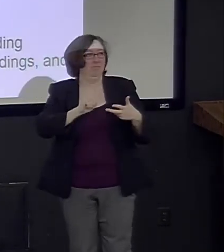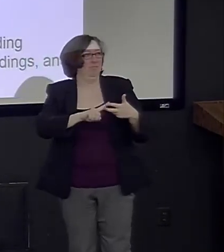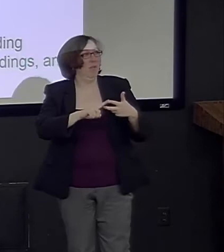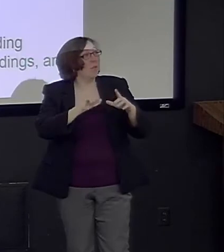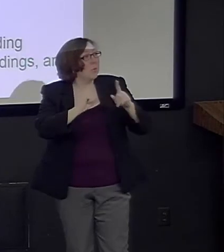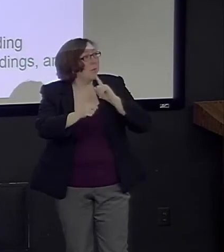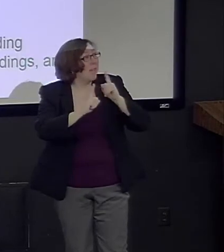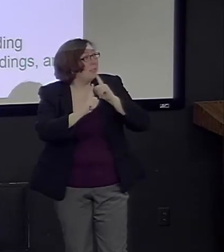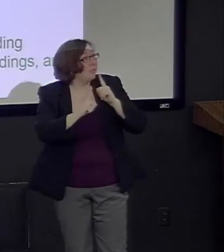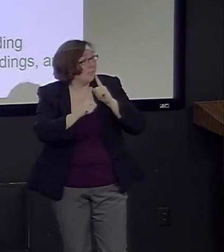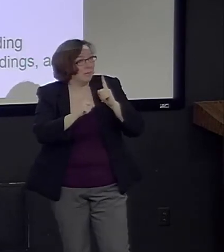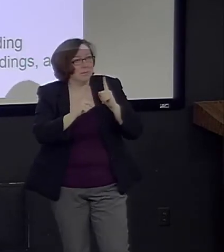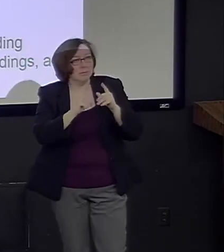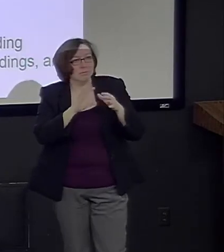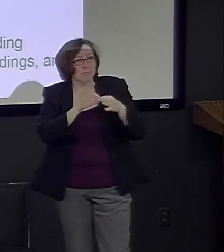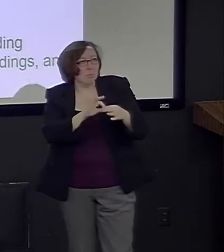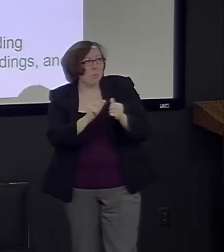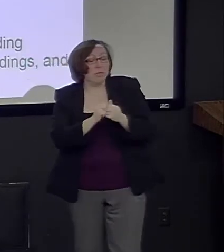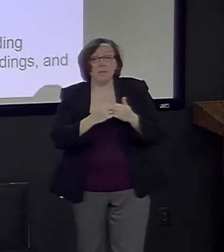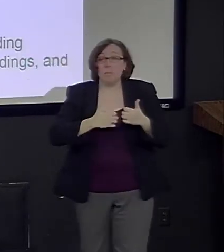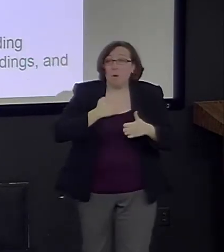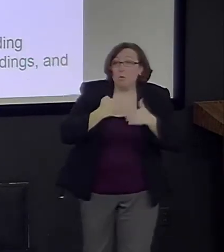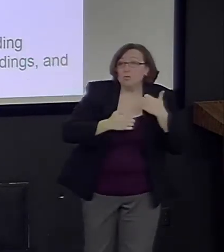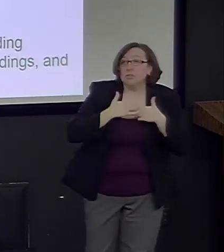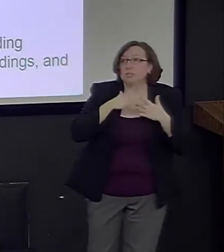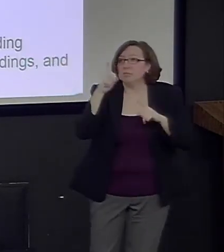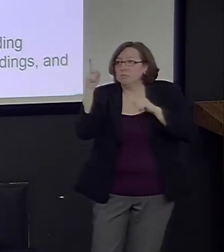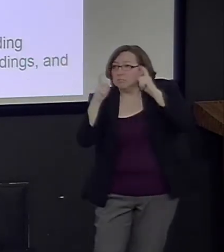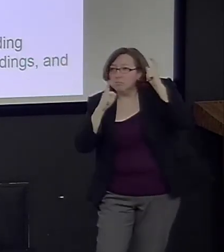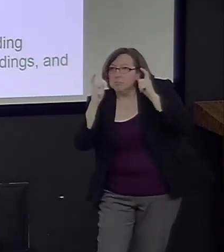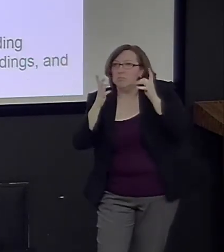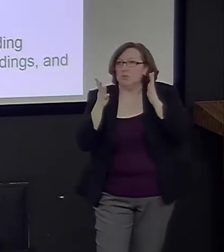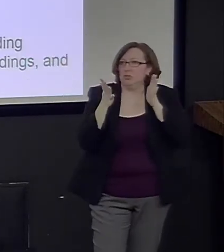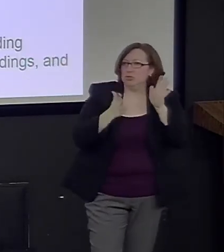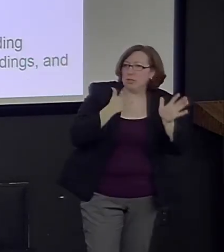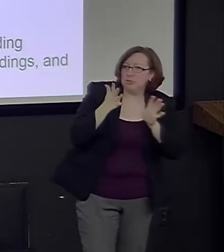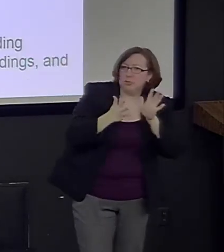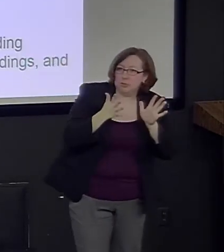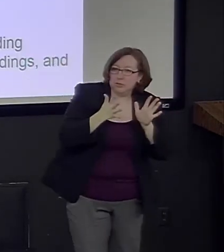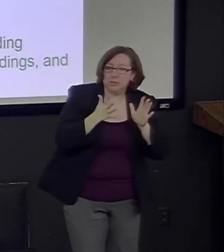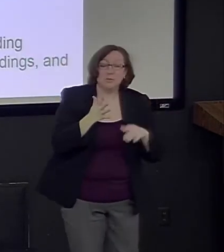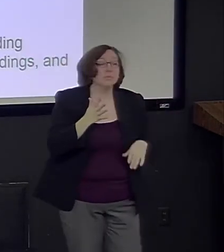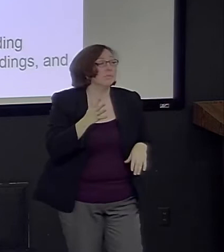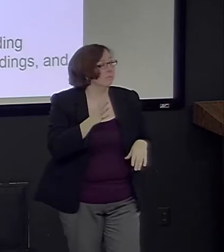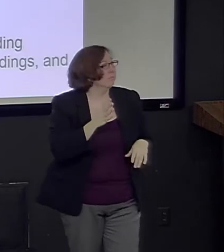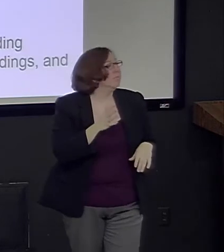and facial expression and gestures. We have some facial characterization